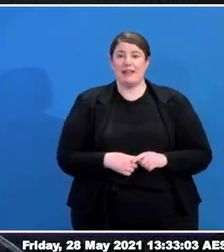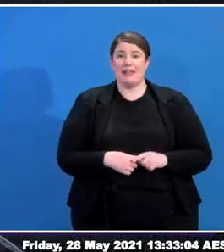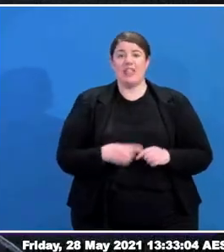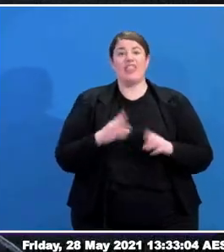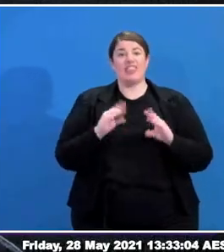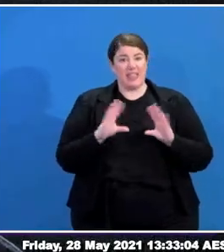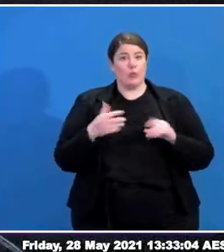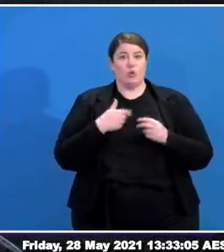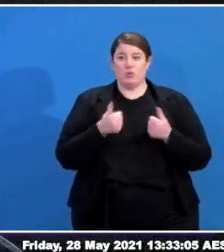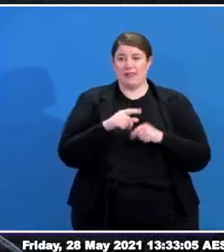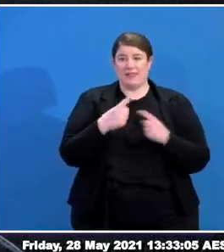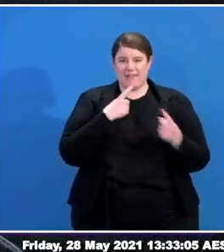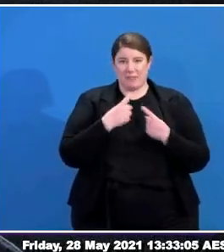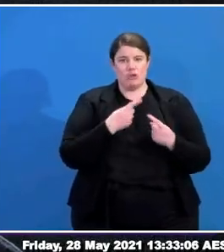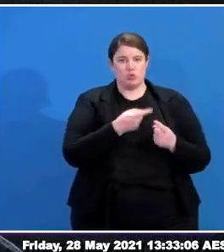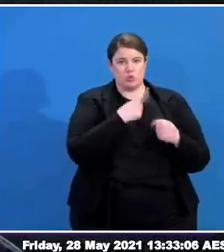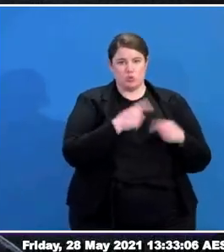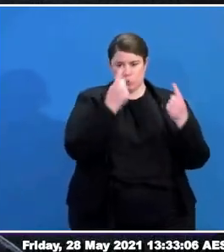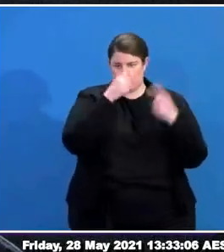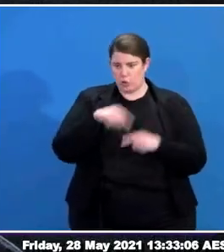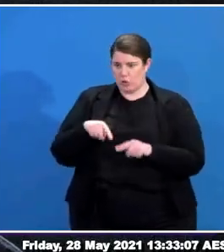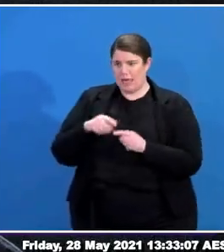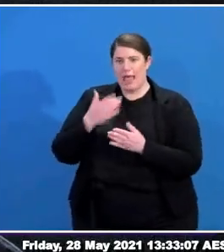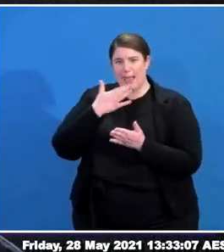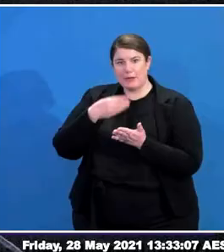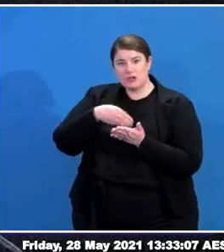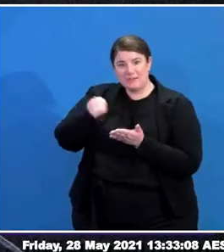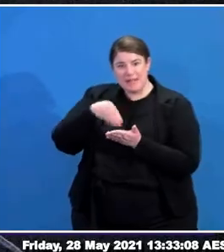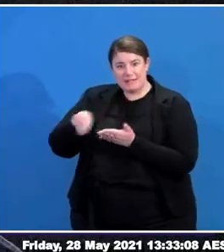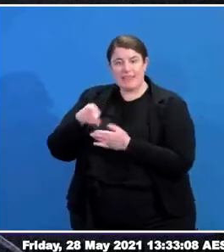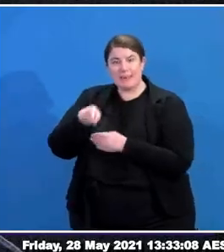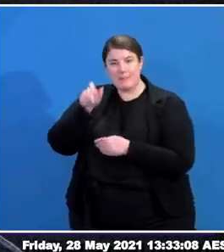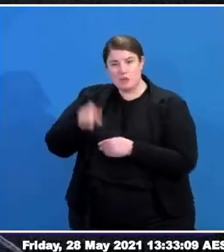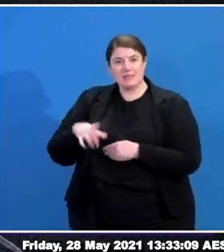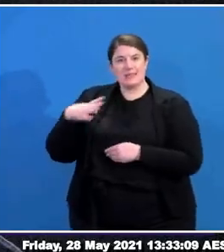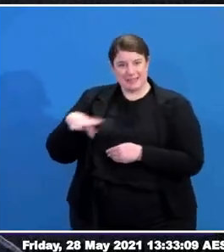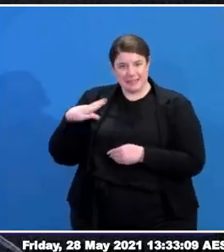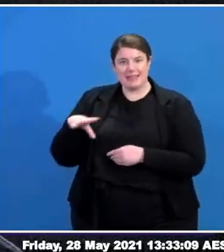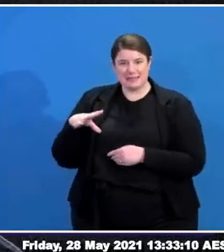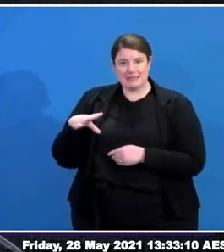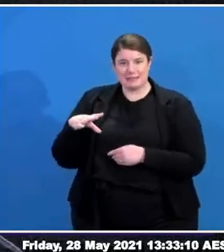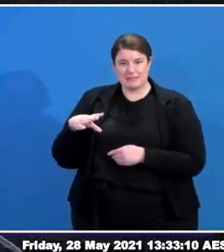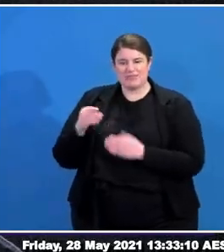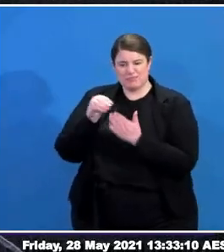information to help inform the basis of the reasonable and necessary supports for that person which forms their plan.